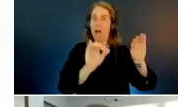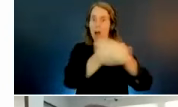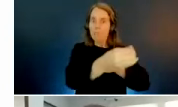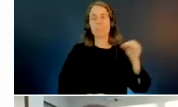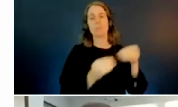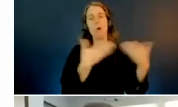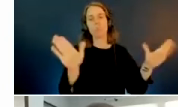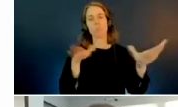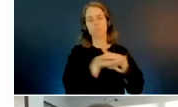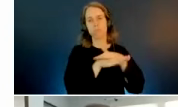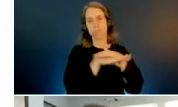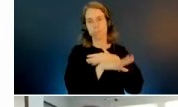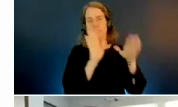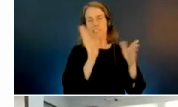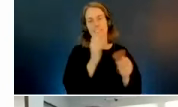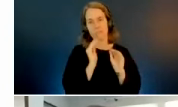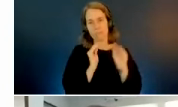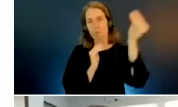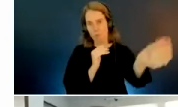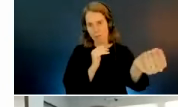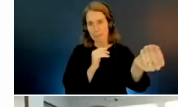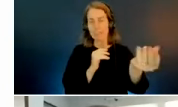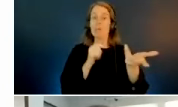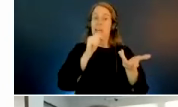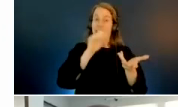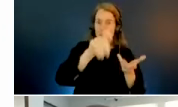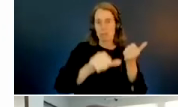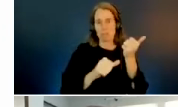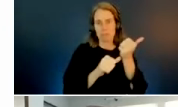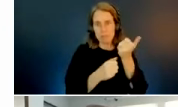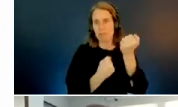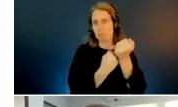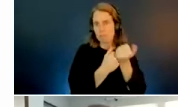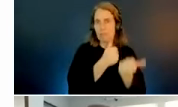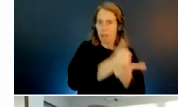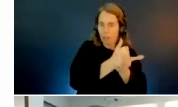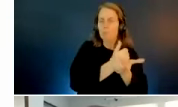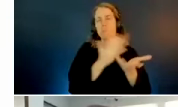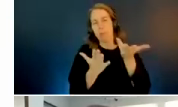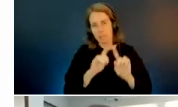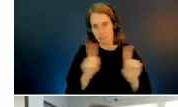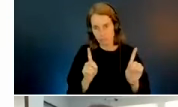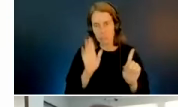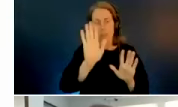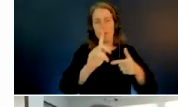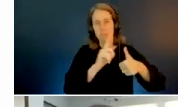id so you do have to have id um to register to vote um and if you have a question about your